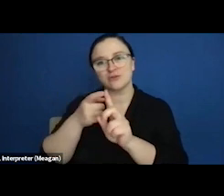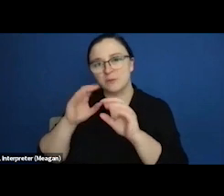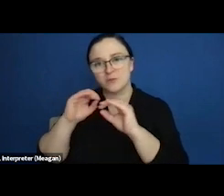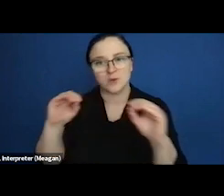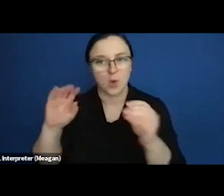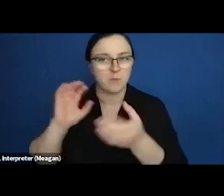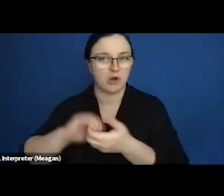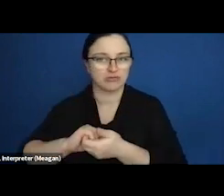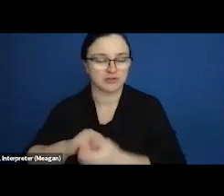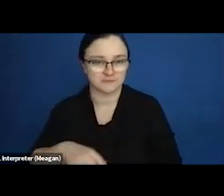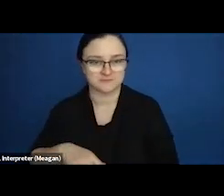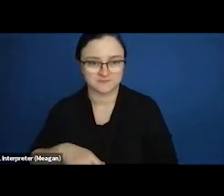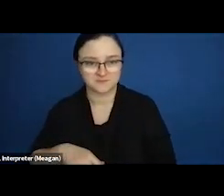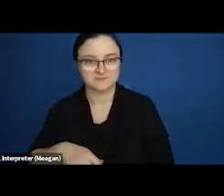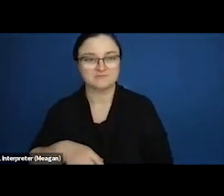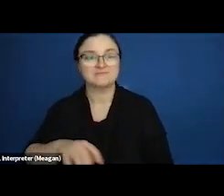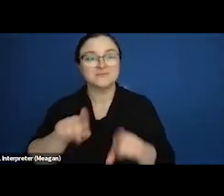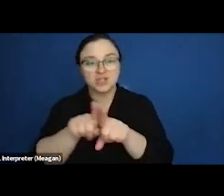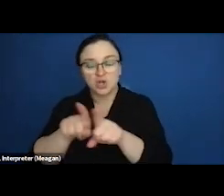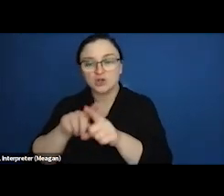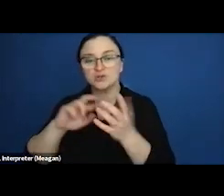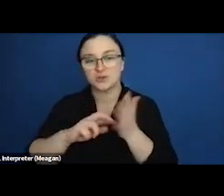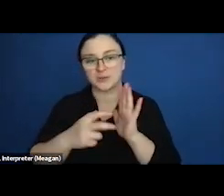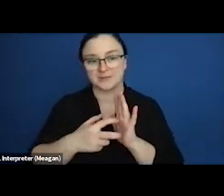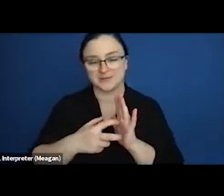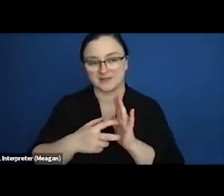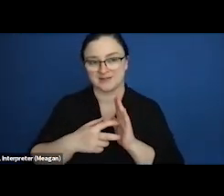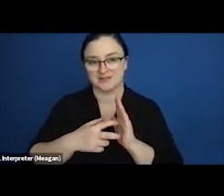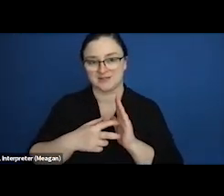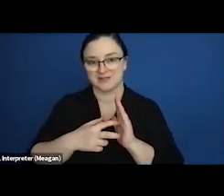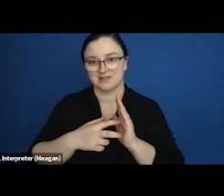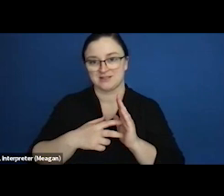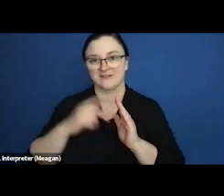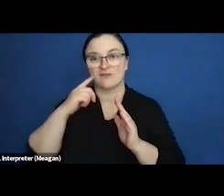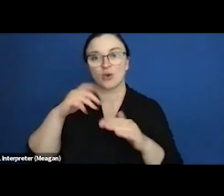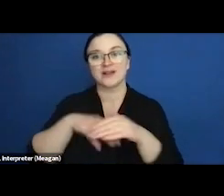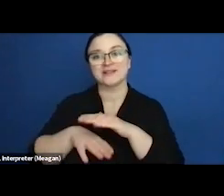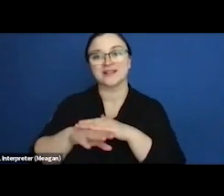And it also means that having an... to having an accessible platform to give feedback,